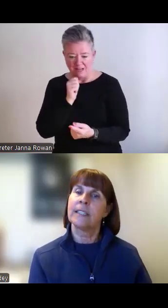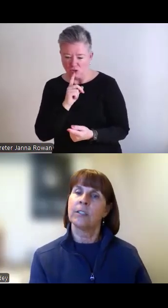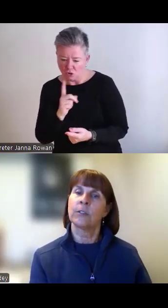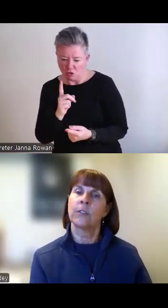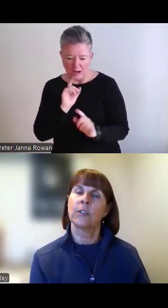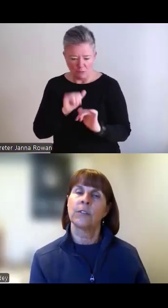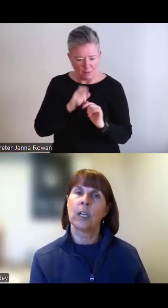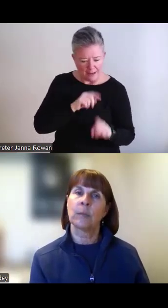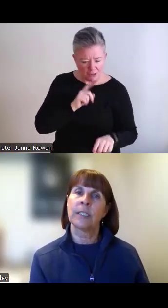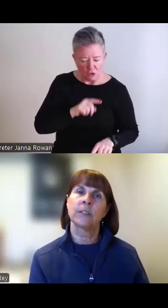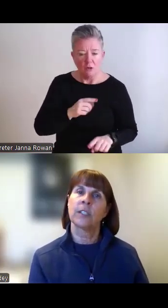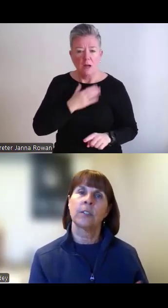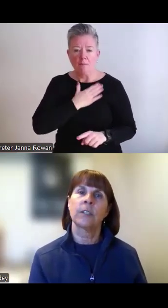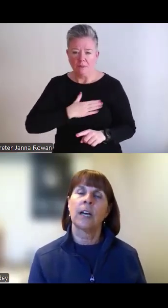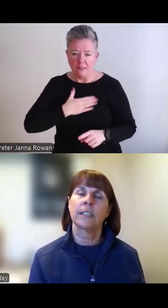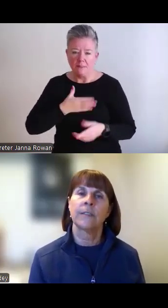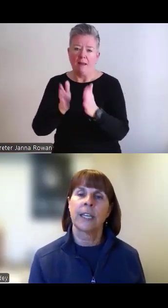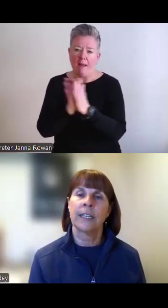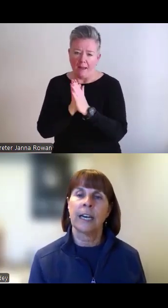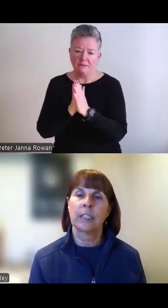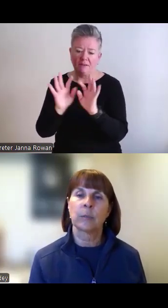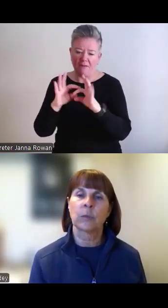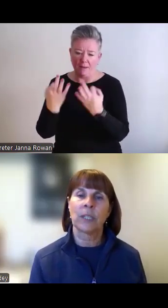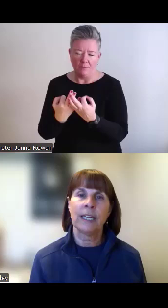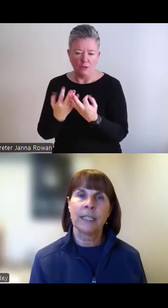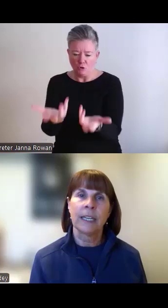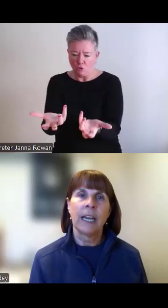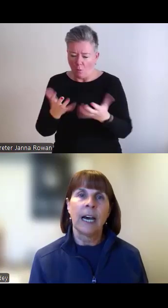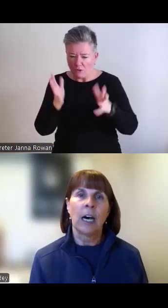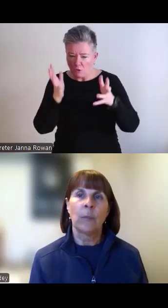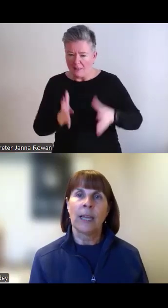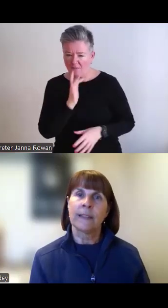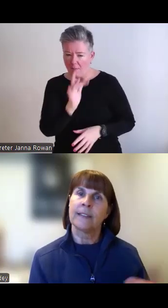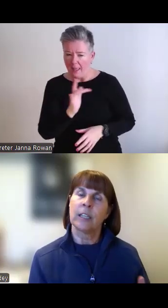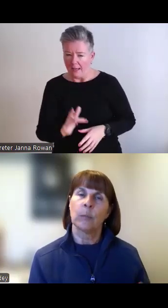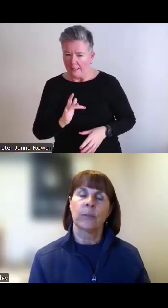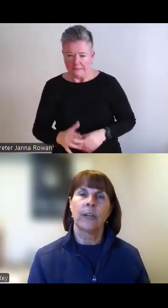please interview the family so that you're not leaving any items blank, and let them